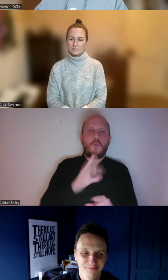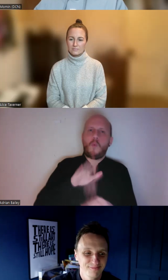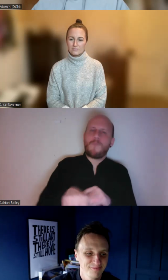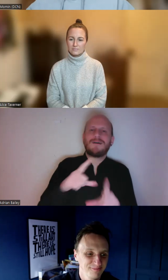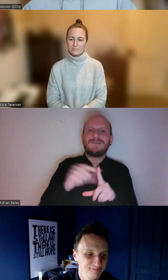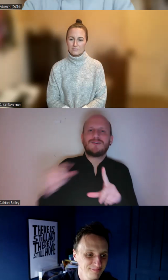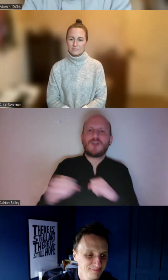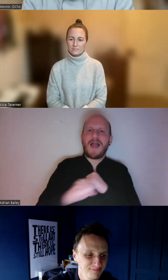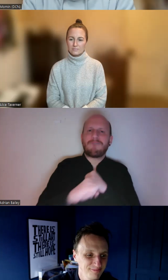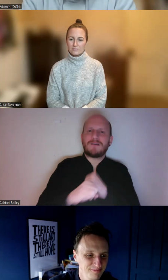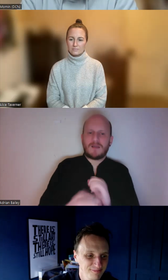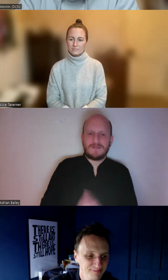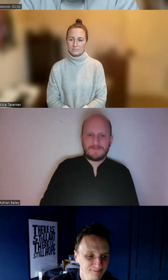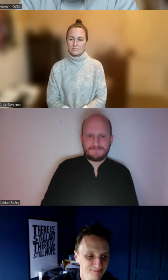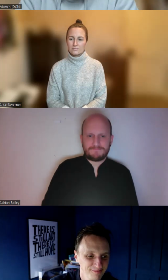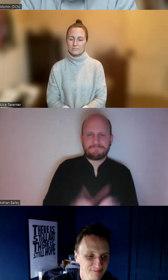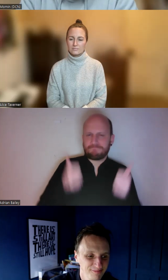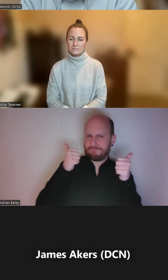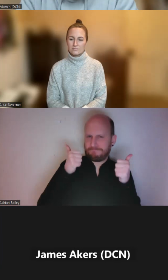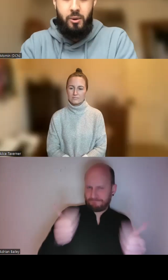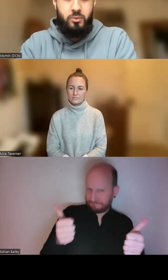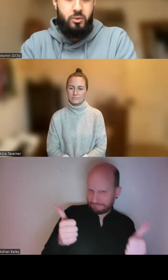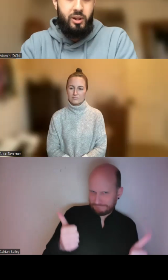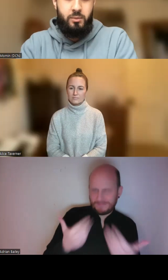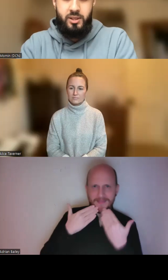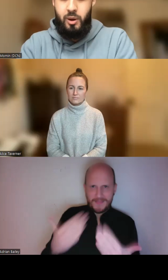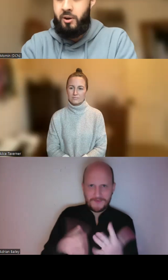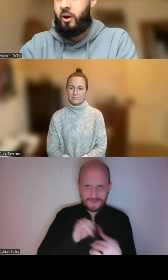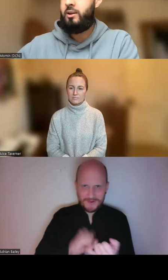Hi, everyone. Thank you, James. Yes, welcome to this webinar.